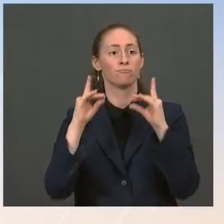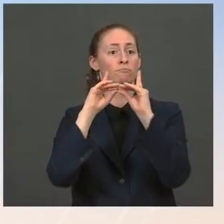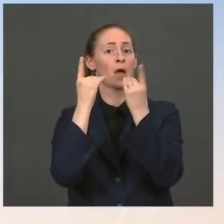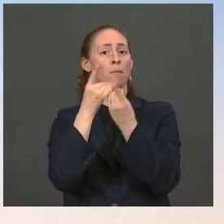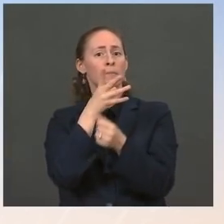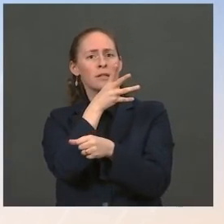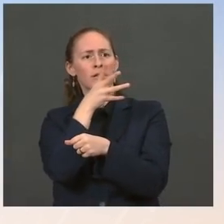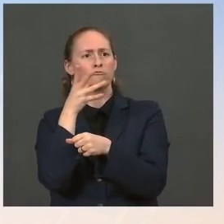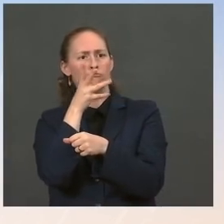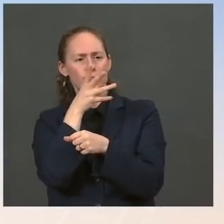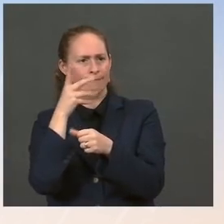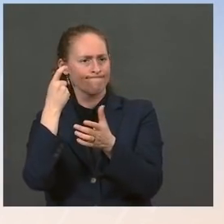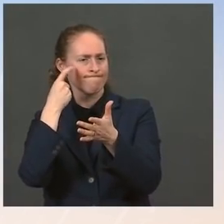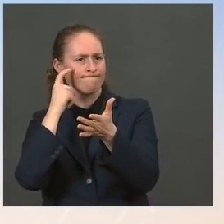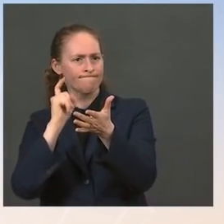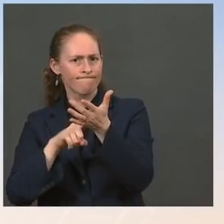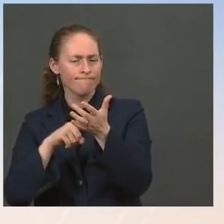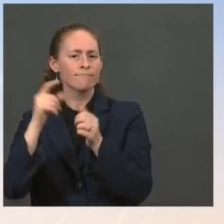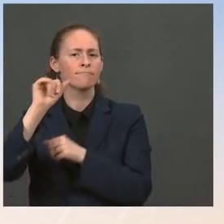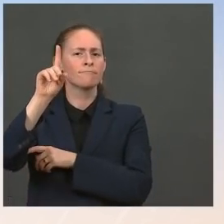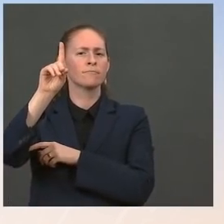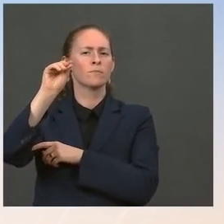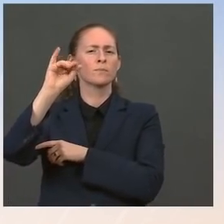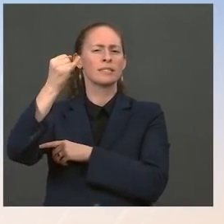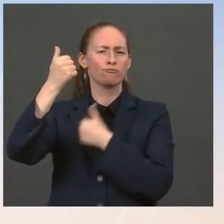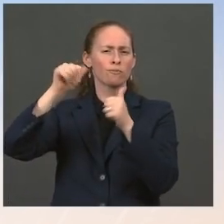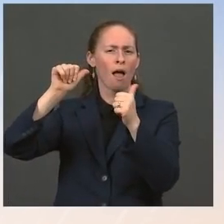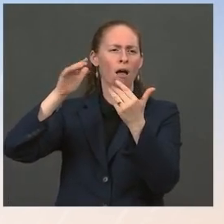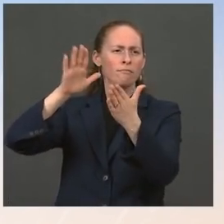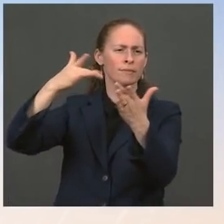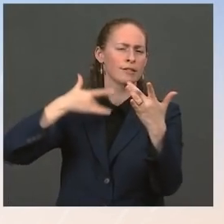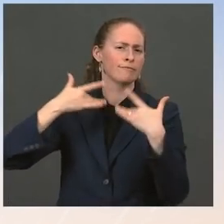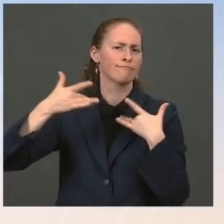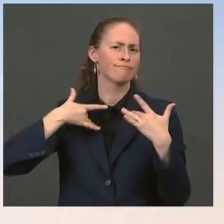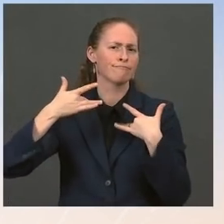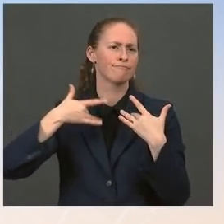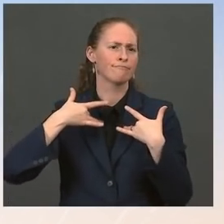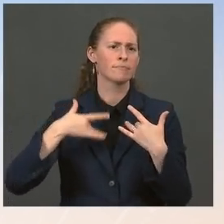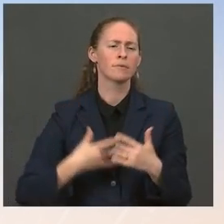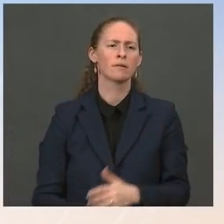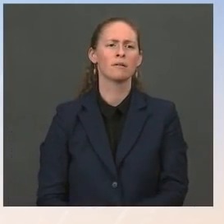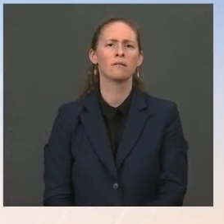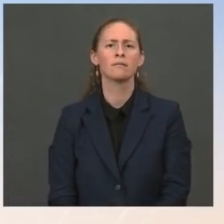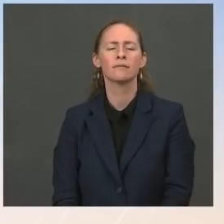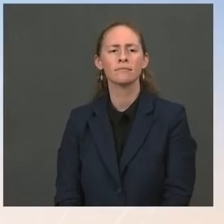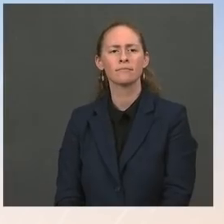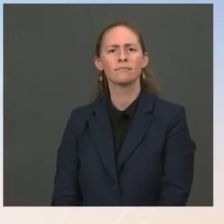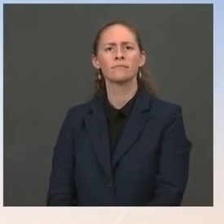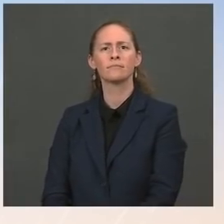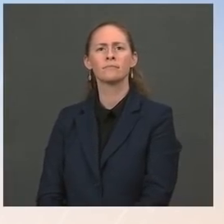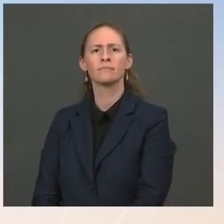also are working to take steps to address. The Press: Thank you for that, but just a real quick -- >> Ms. Psaki: Go ahead. The Press: -- one -- one more on the shots.